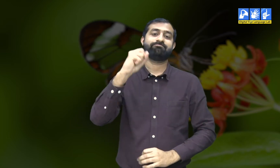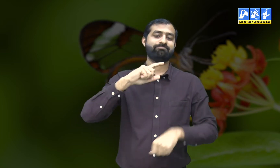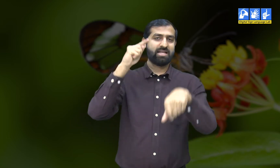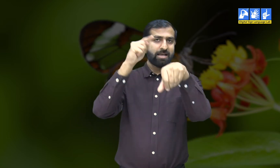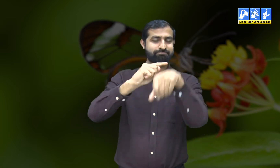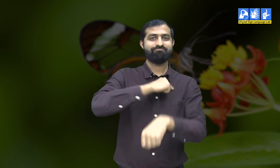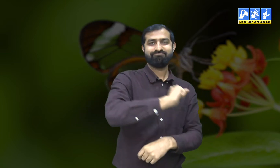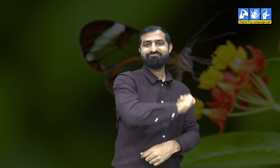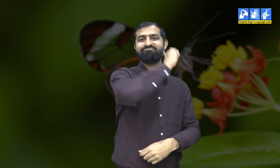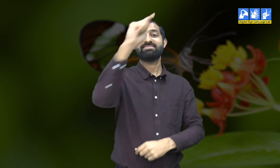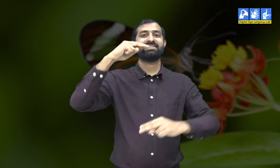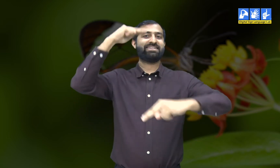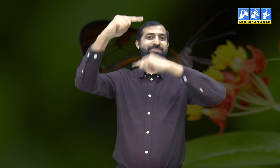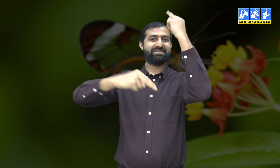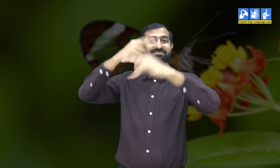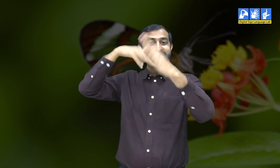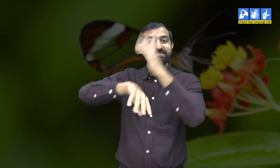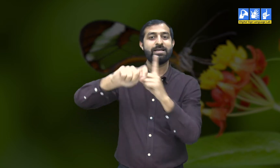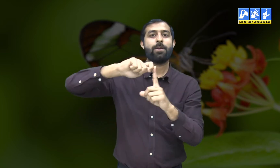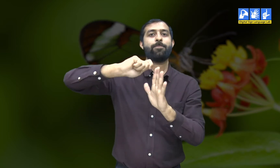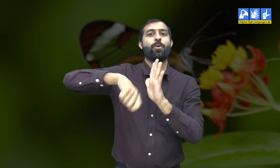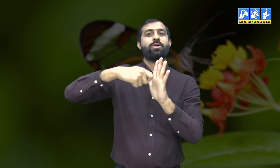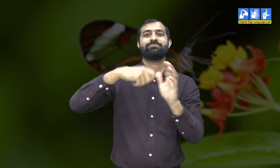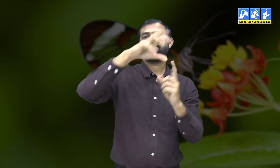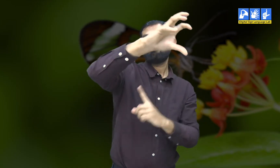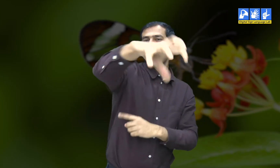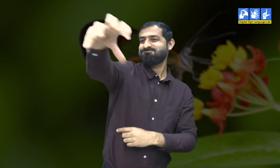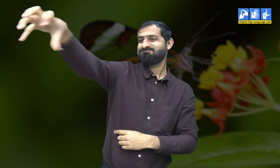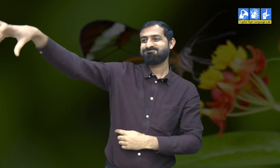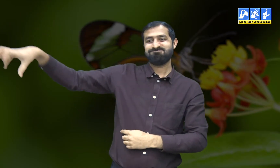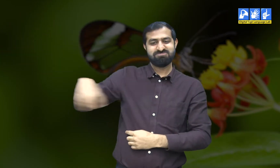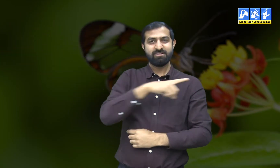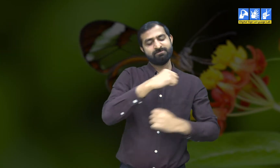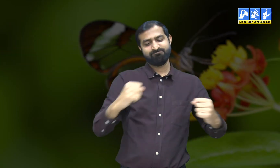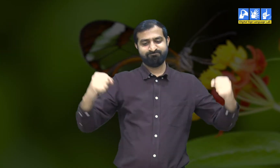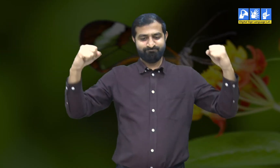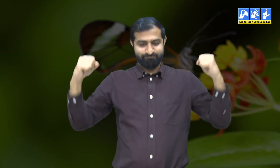Then he again participated in the next year's science fair.